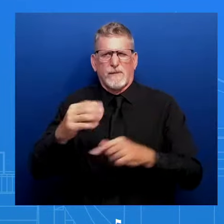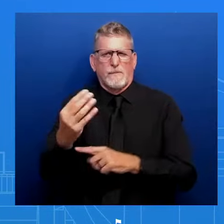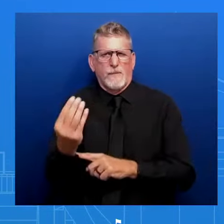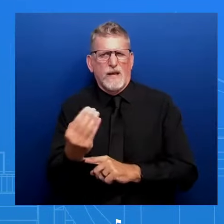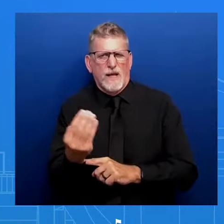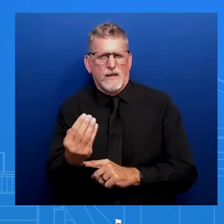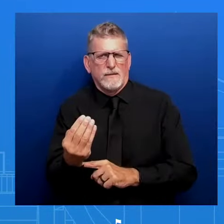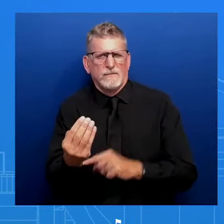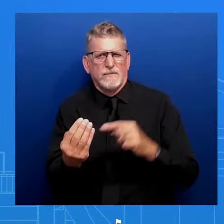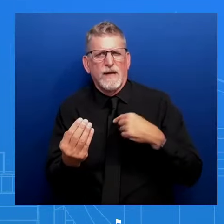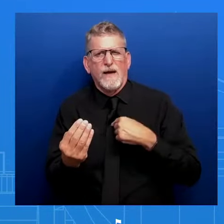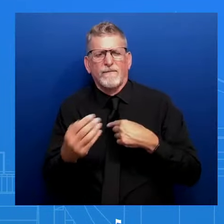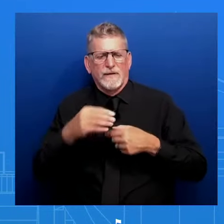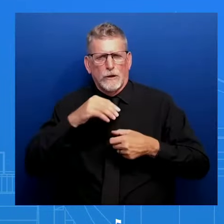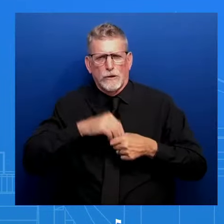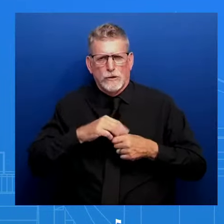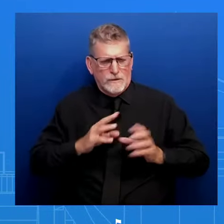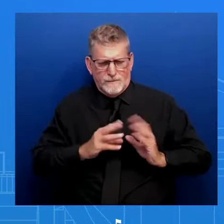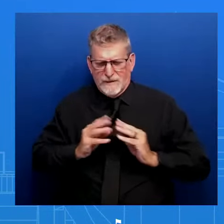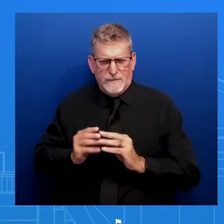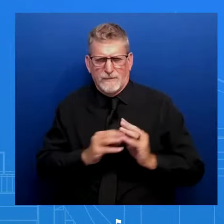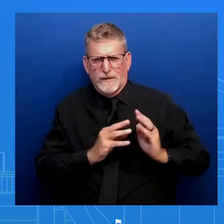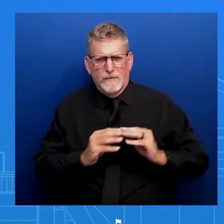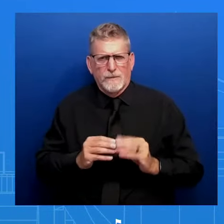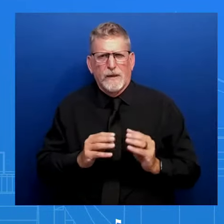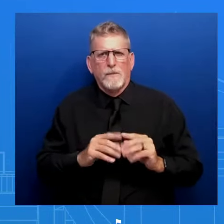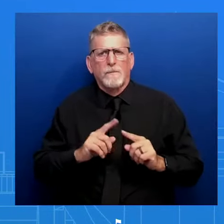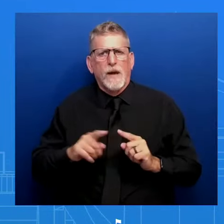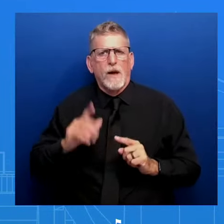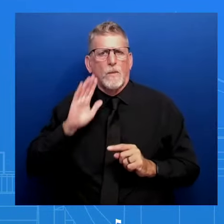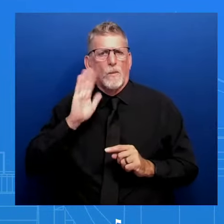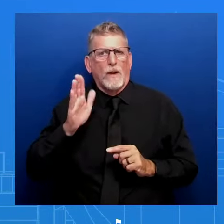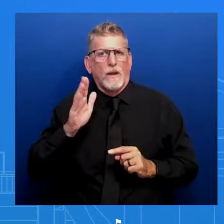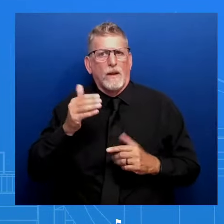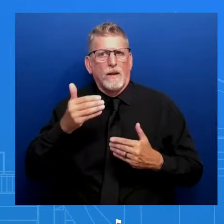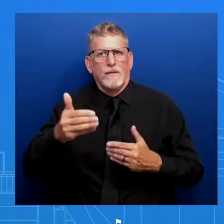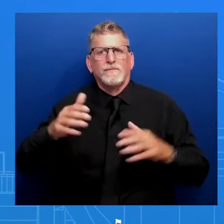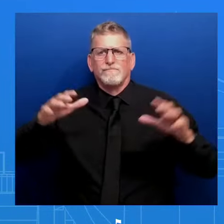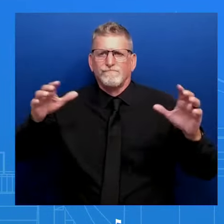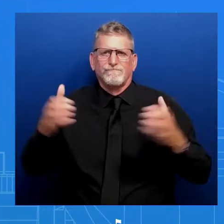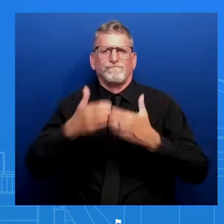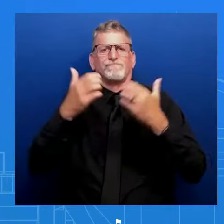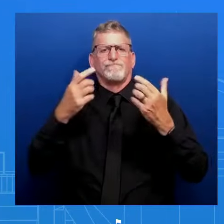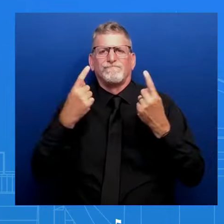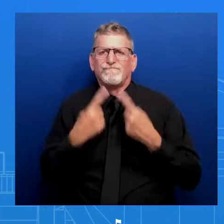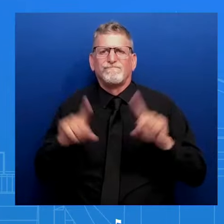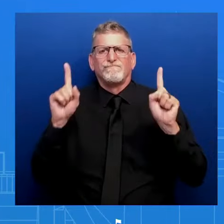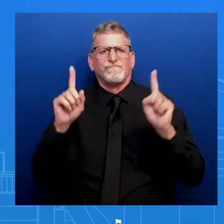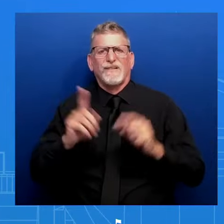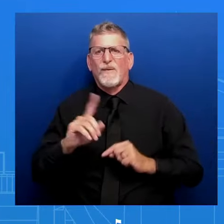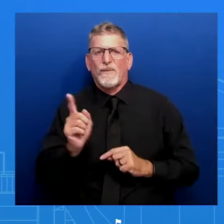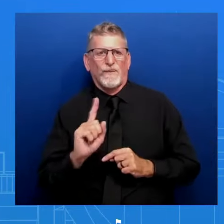And later today, he's going to be delivering a toast at a gathering to -- to just say goodbye and thank you to Louisa Terrell.